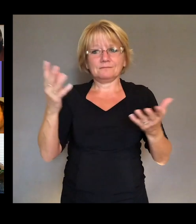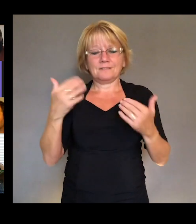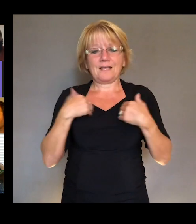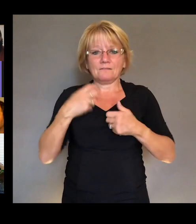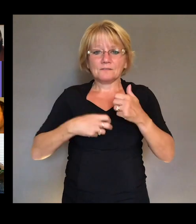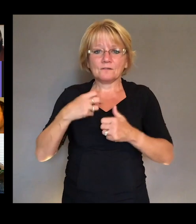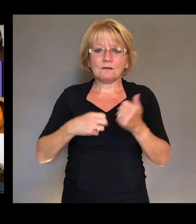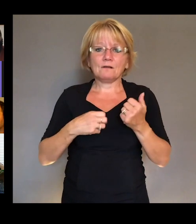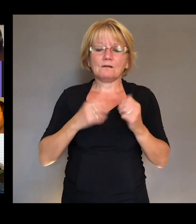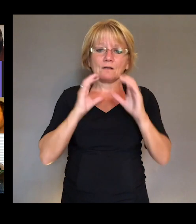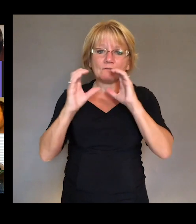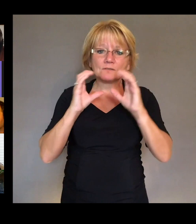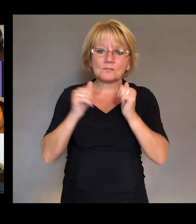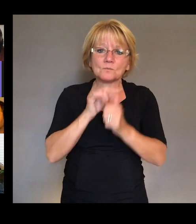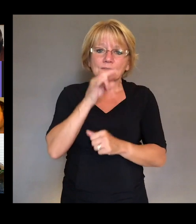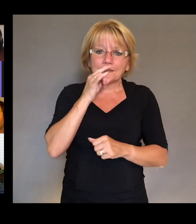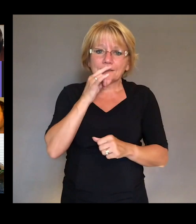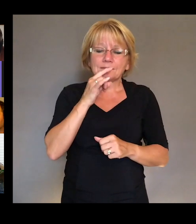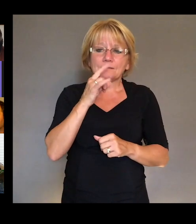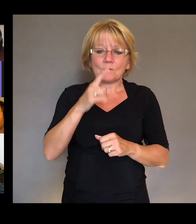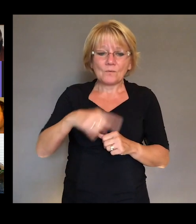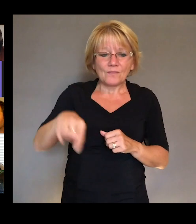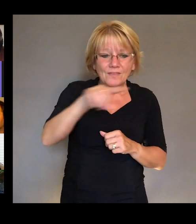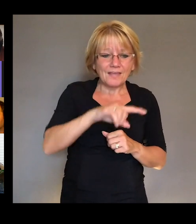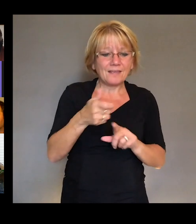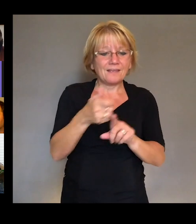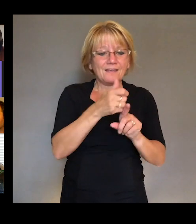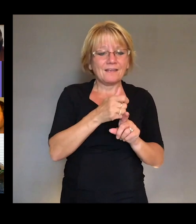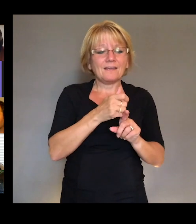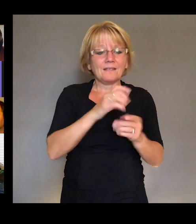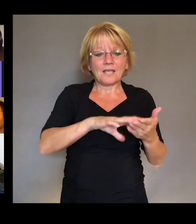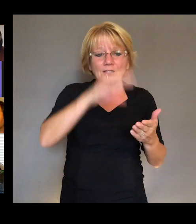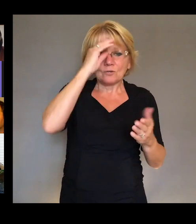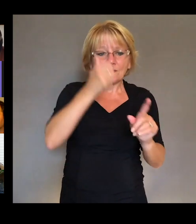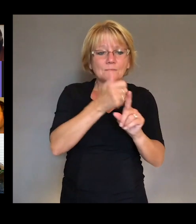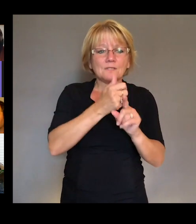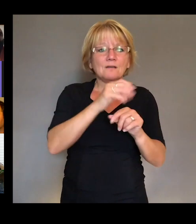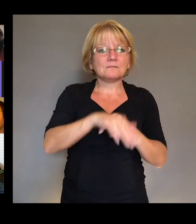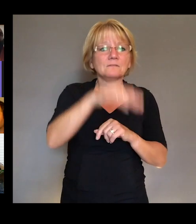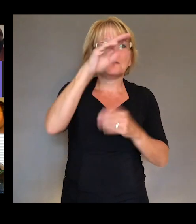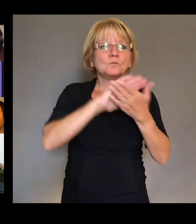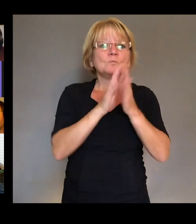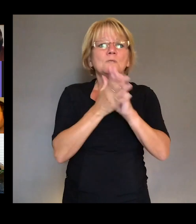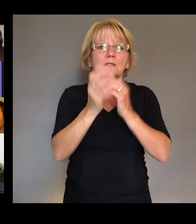have these difficult conversations with kids so that they in turn can learn to be allies.